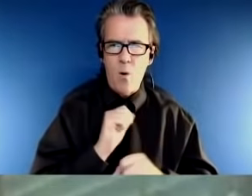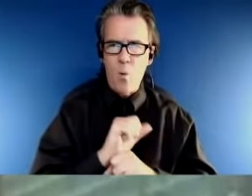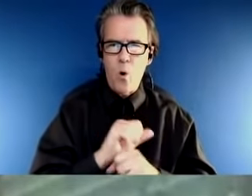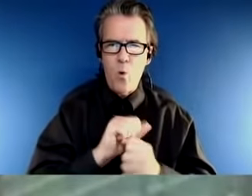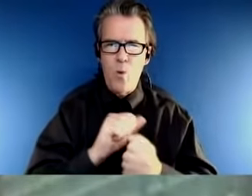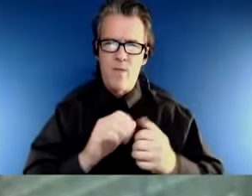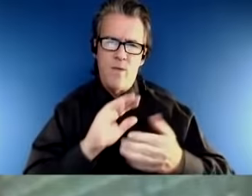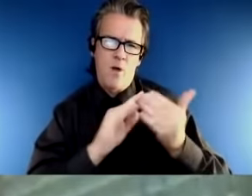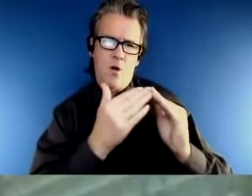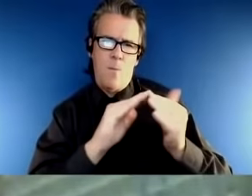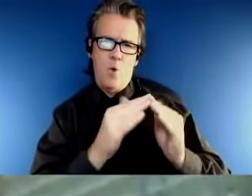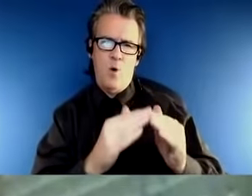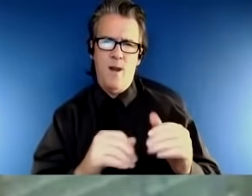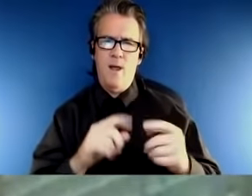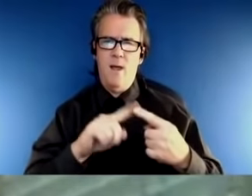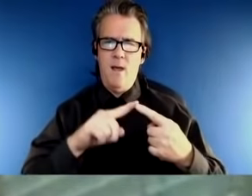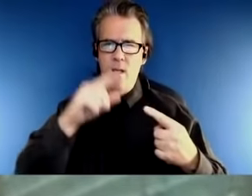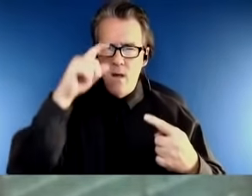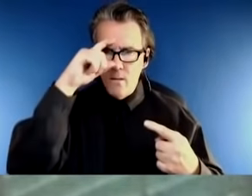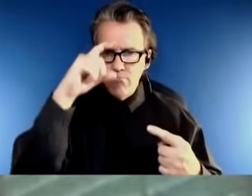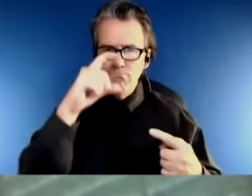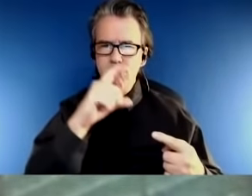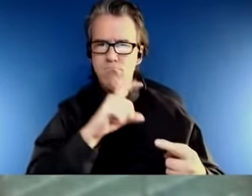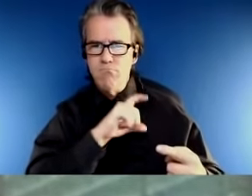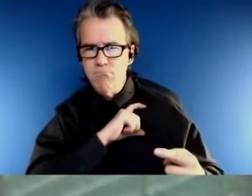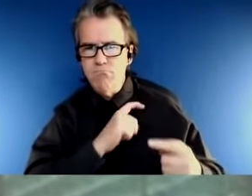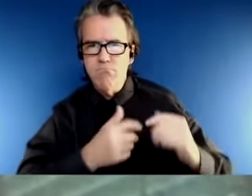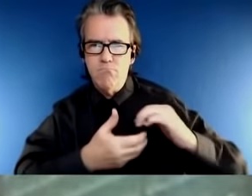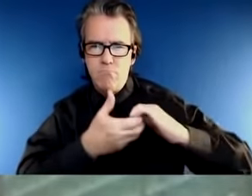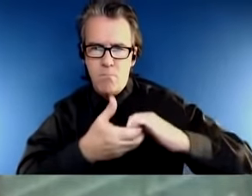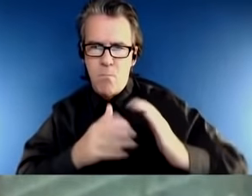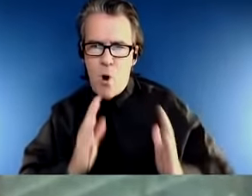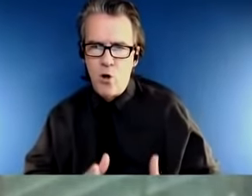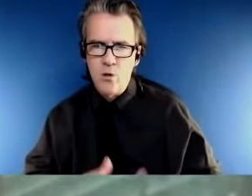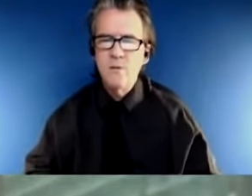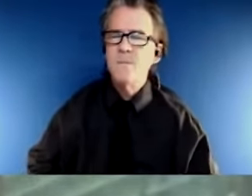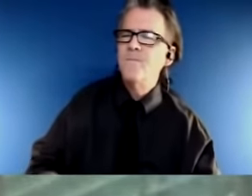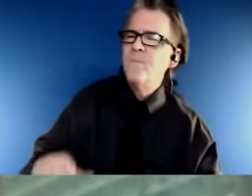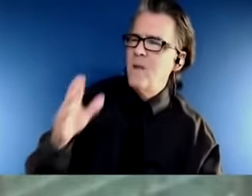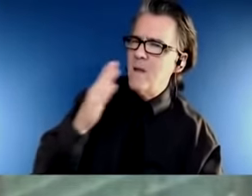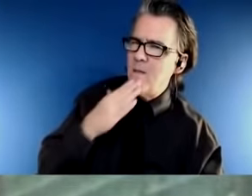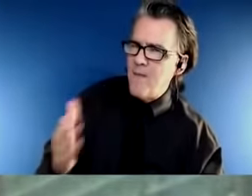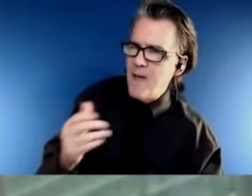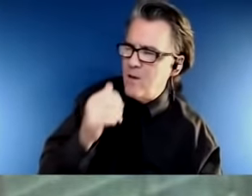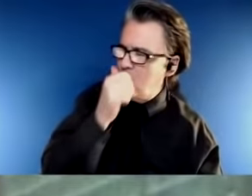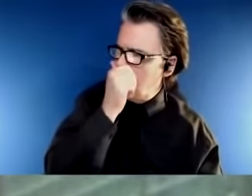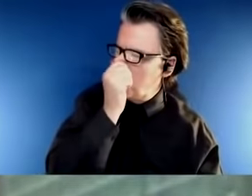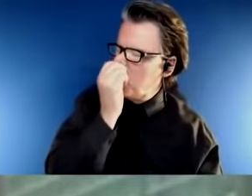You'll also find some helpful videos there that can tell you more about our decision-making process and the improvements we have made this year to try